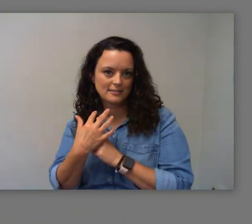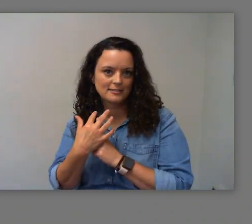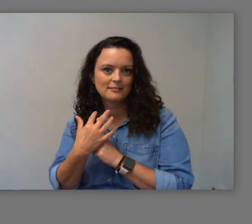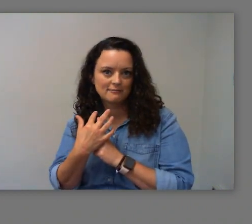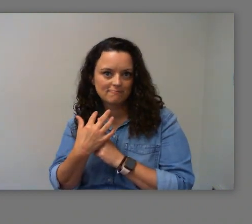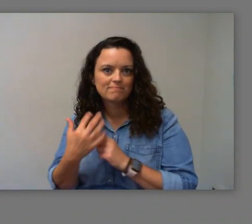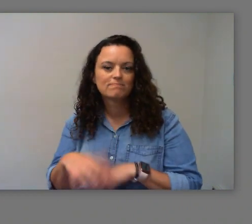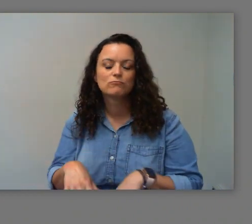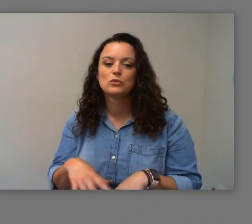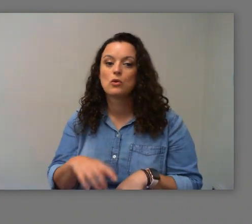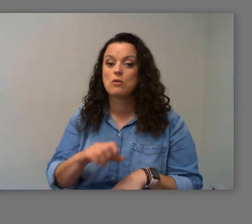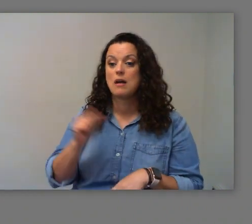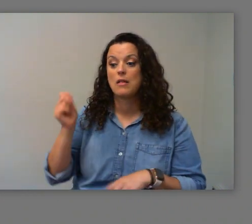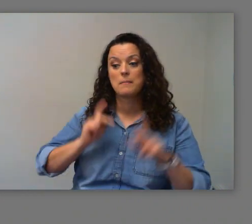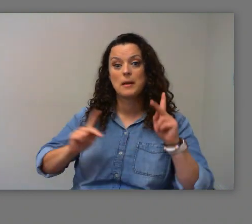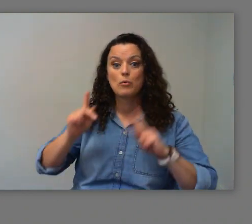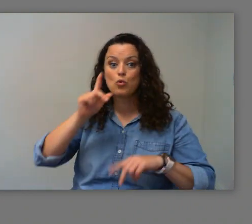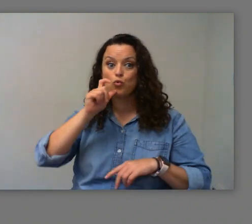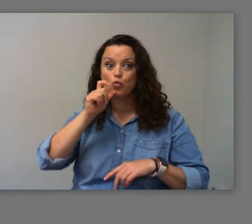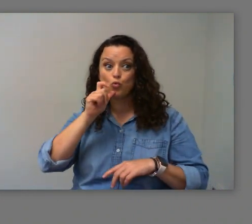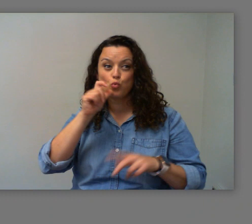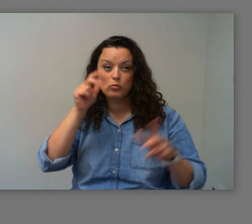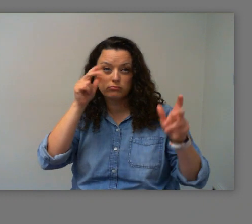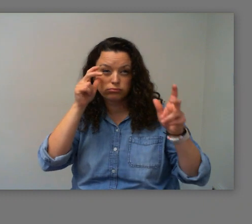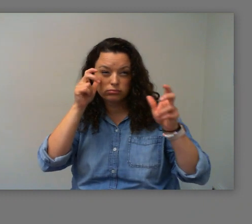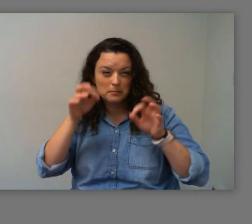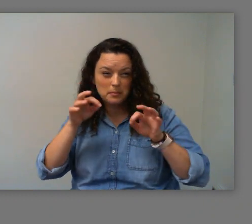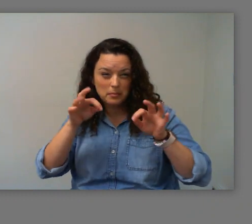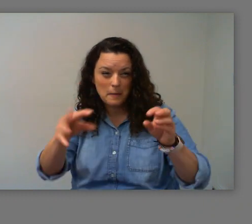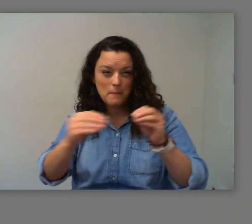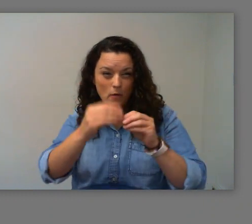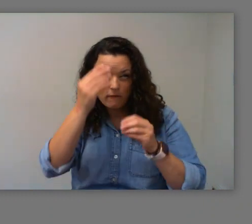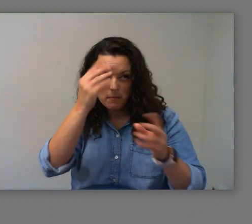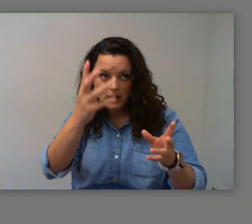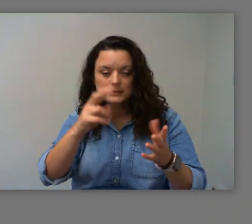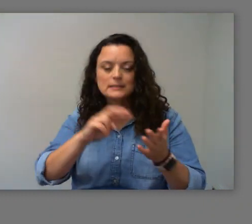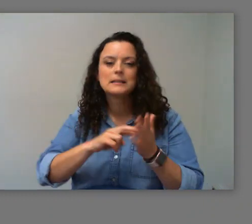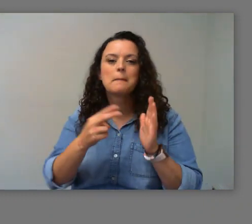anybody else who's getting more information they're using their context clues and things